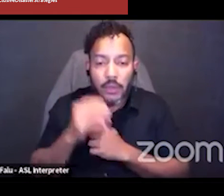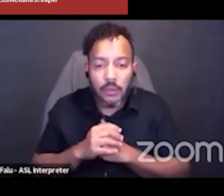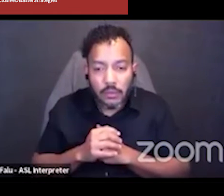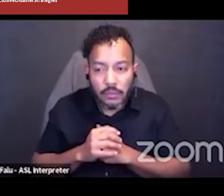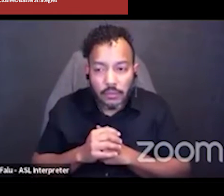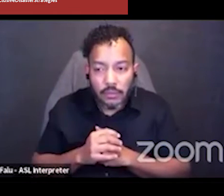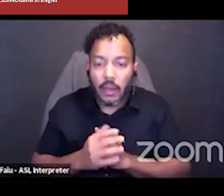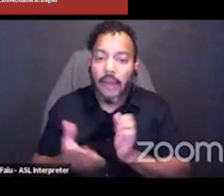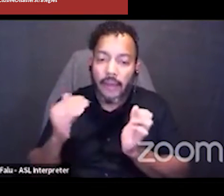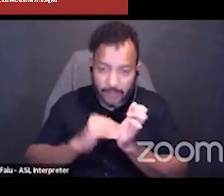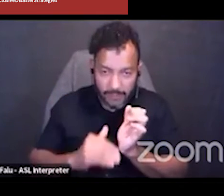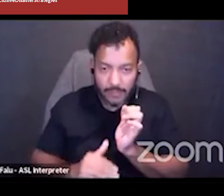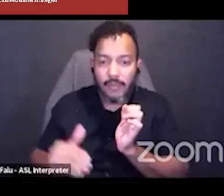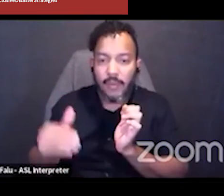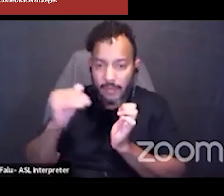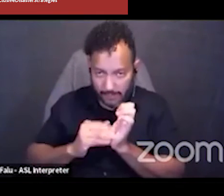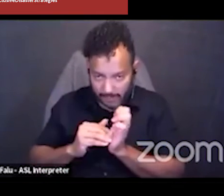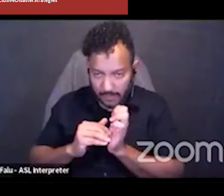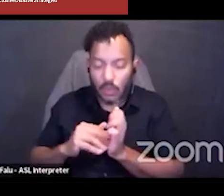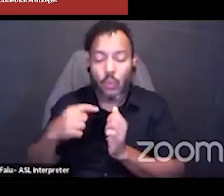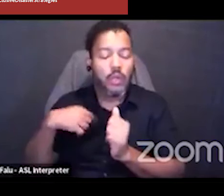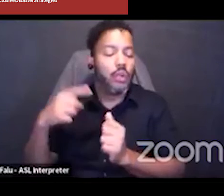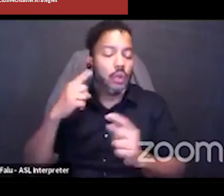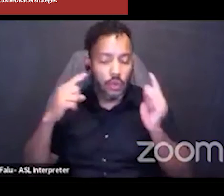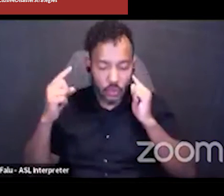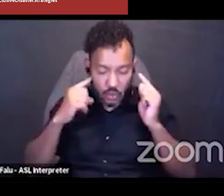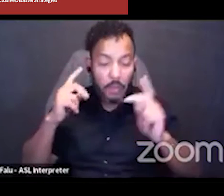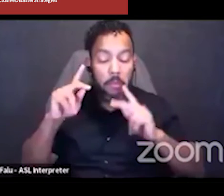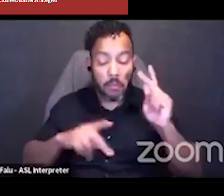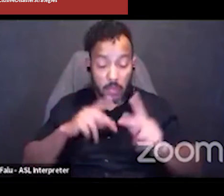stories of what happens in facilities during disasters is the worst.